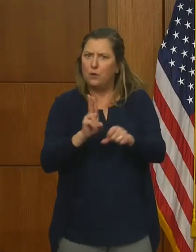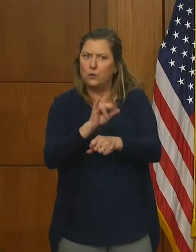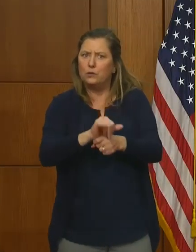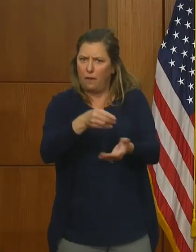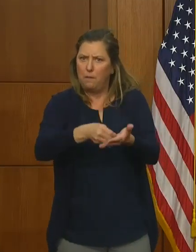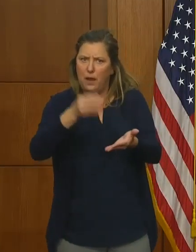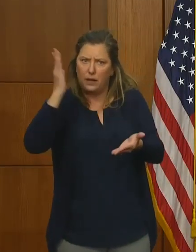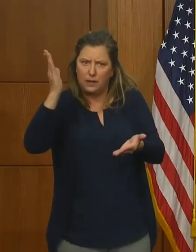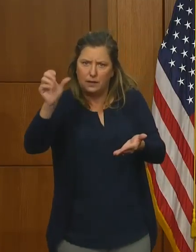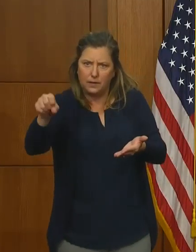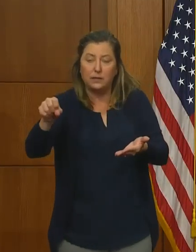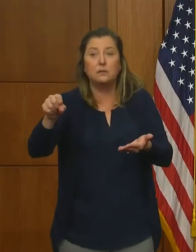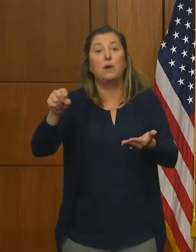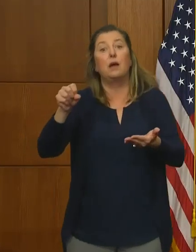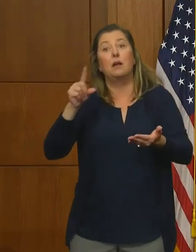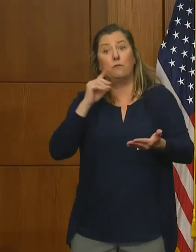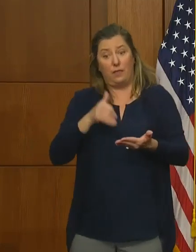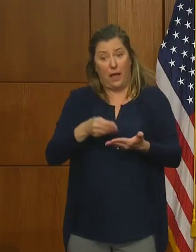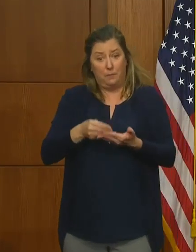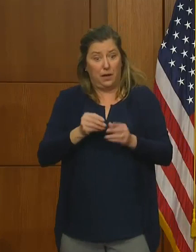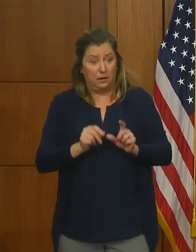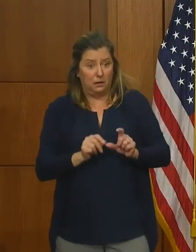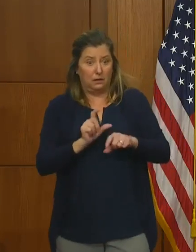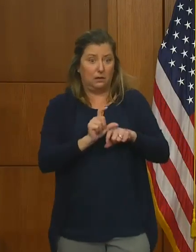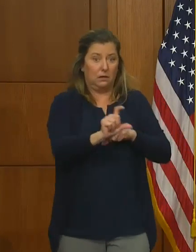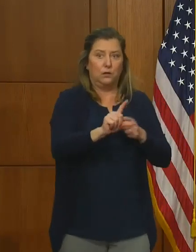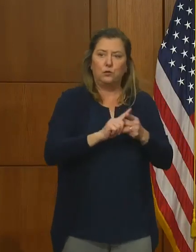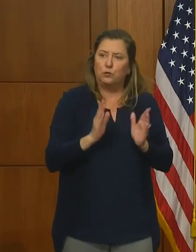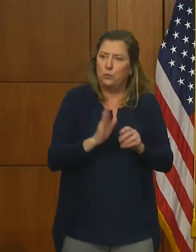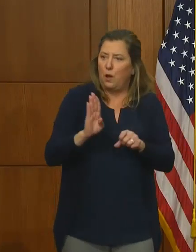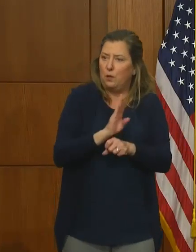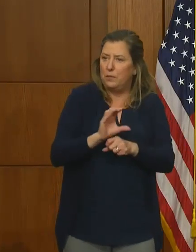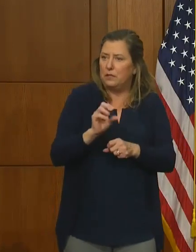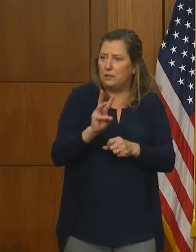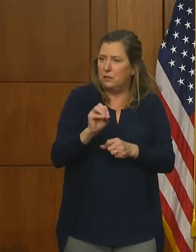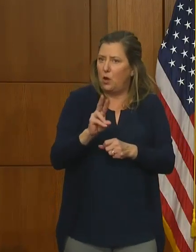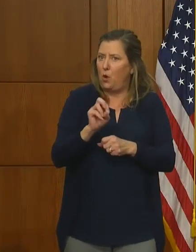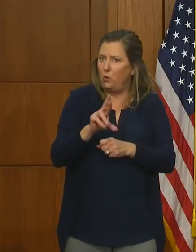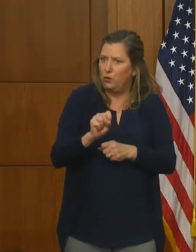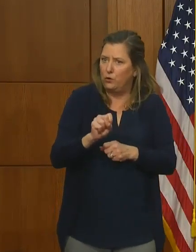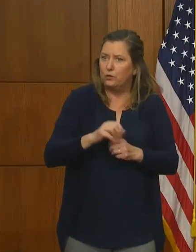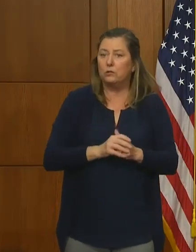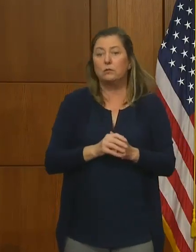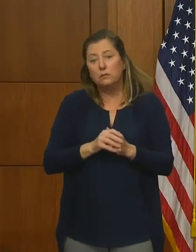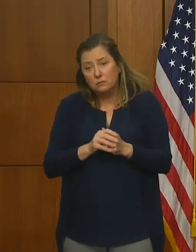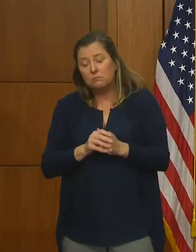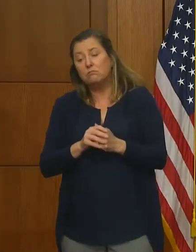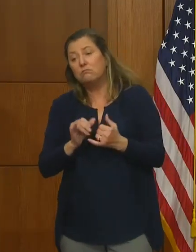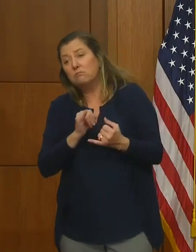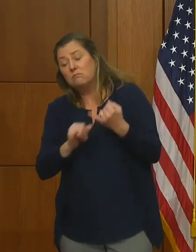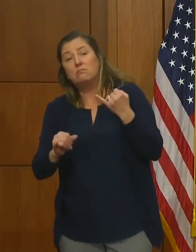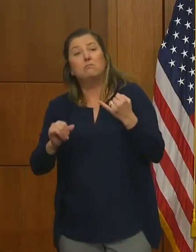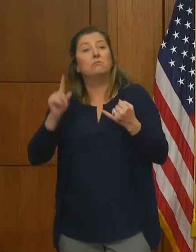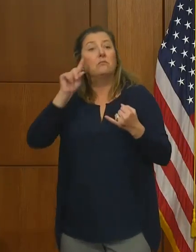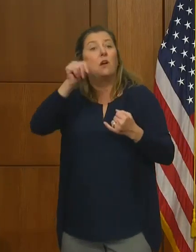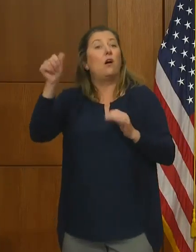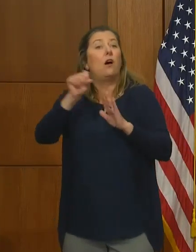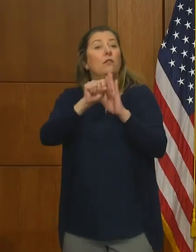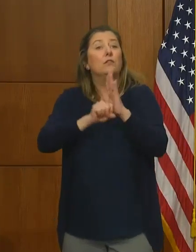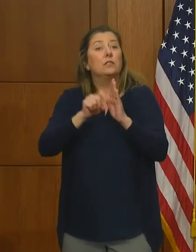ASSEMBLY IN BEING TRANSPARENT ABOUT HOW THOSE FUNDS ARE BEING USED BUT TO GET THOSE WEAPONS. IN THE HANDS OF SMALL BUSINESS